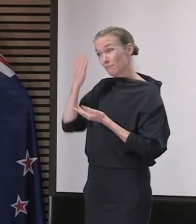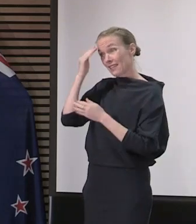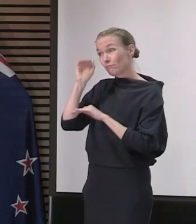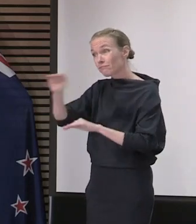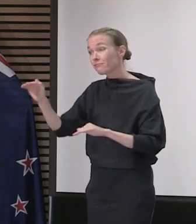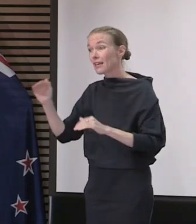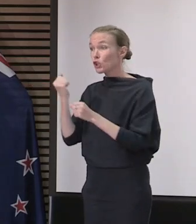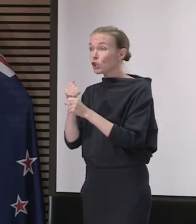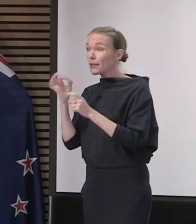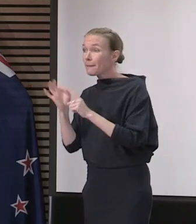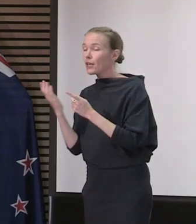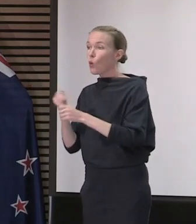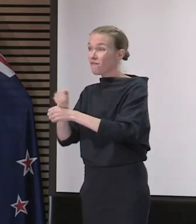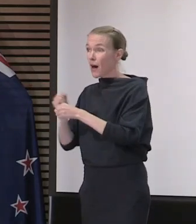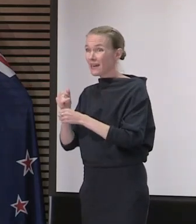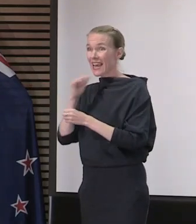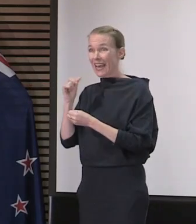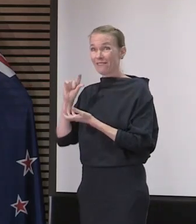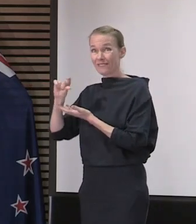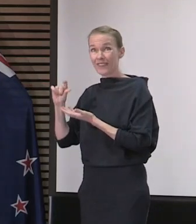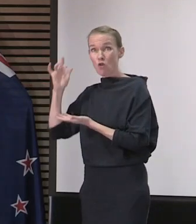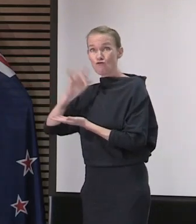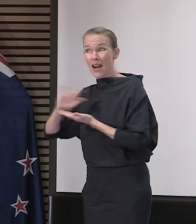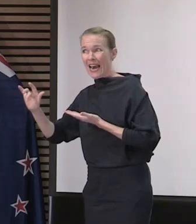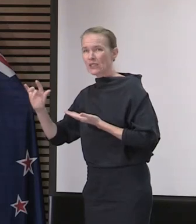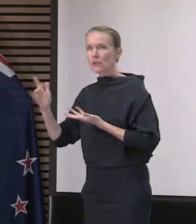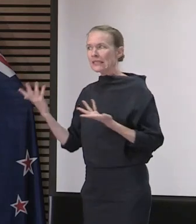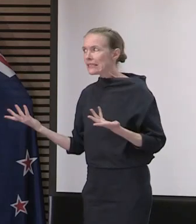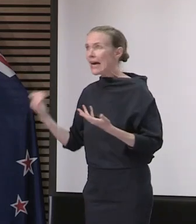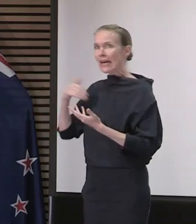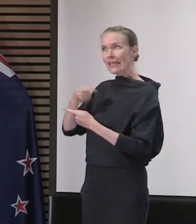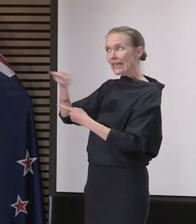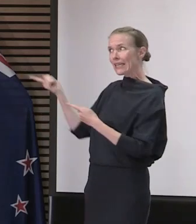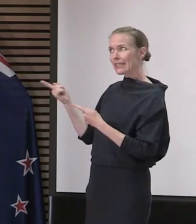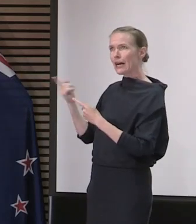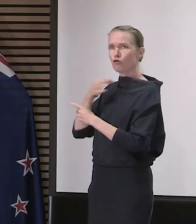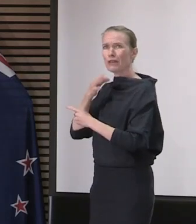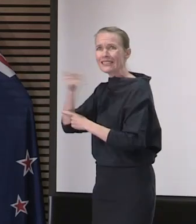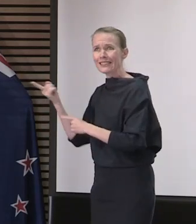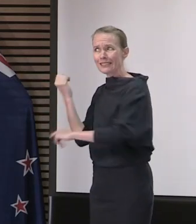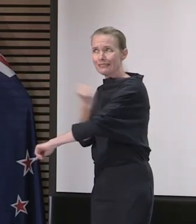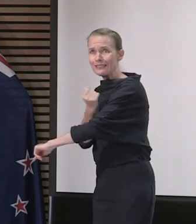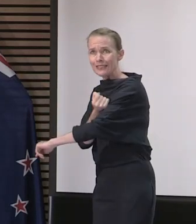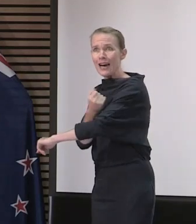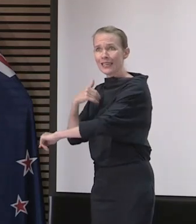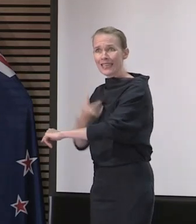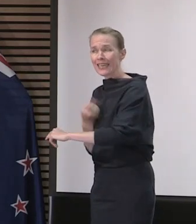pharmacy that has run out of stock at this point and still has at risk people requiring